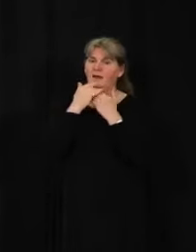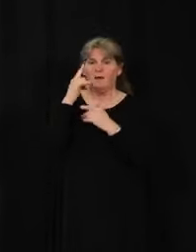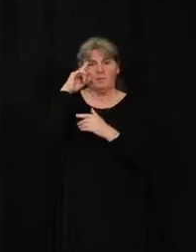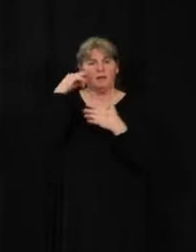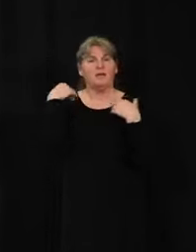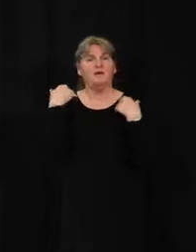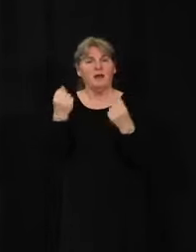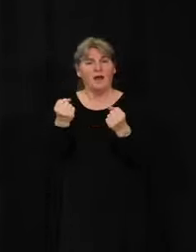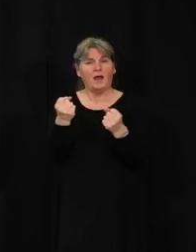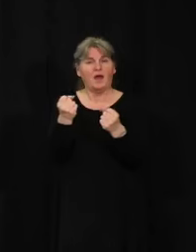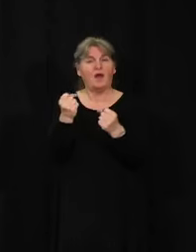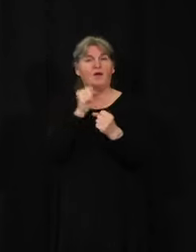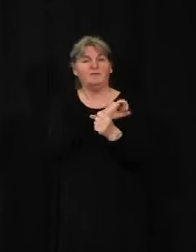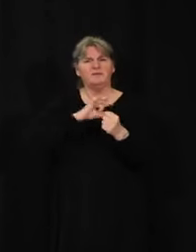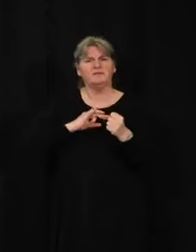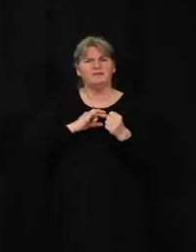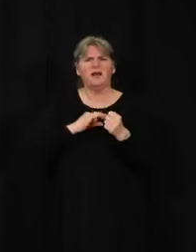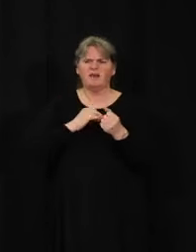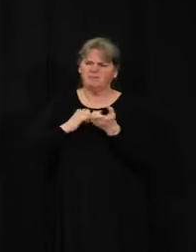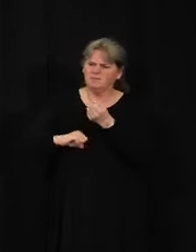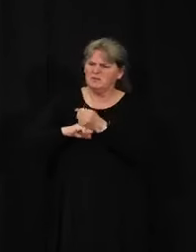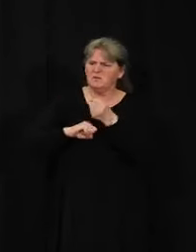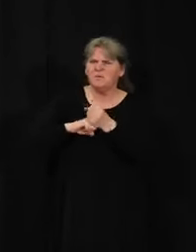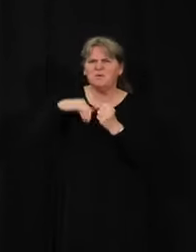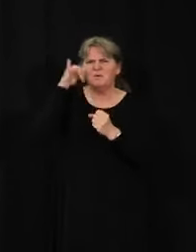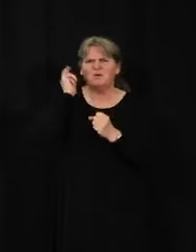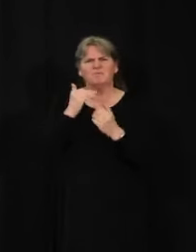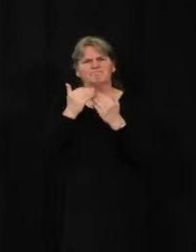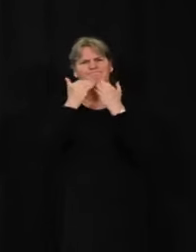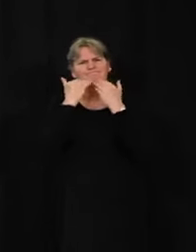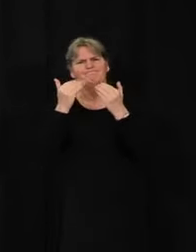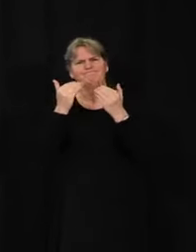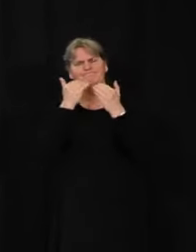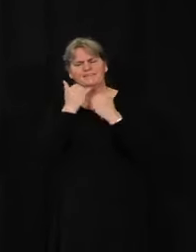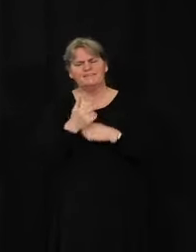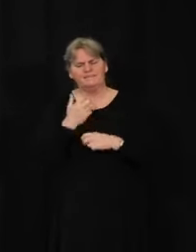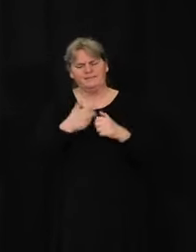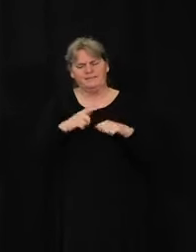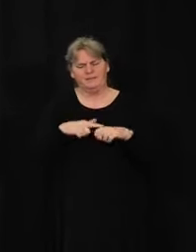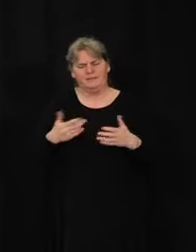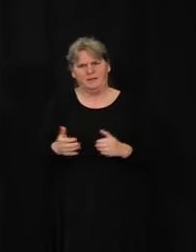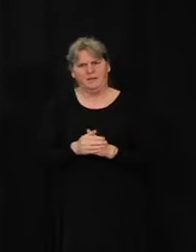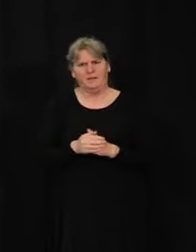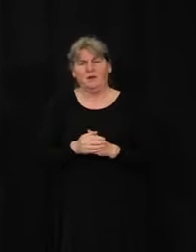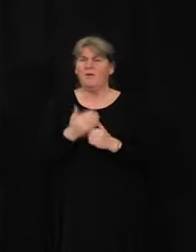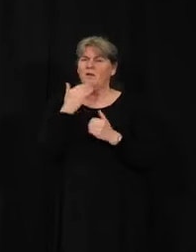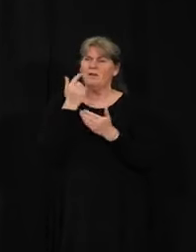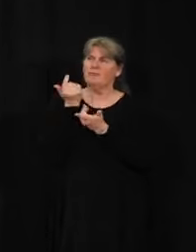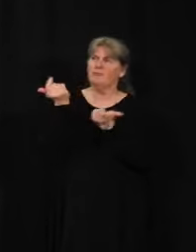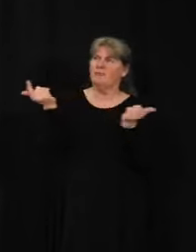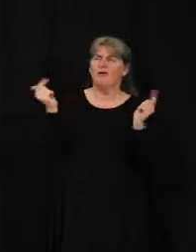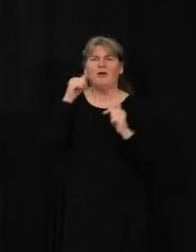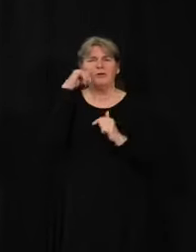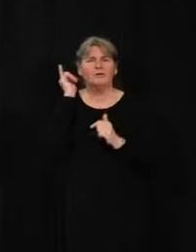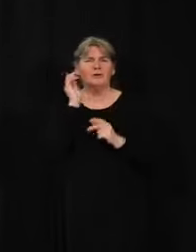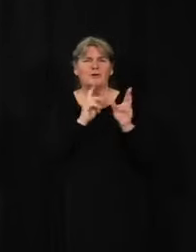who are working to support Yukoners in these trying times throughout the territory. And I also want to thank all Yukoners who are taking the time